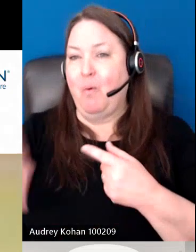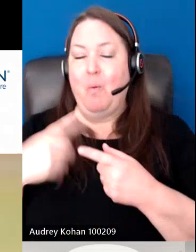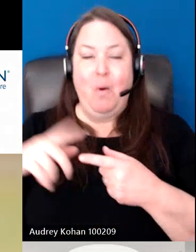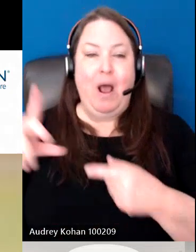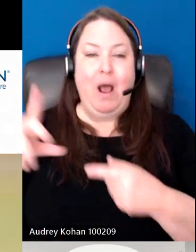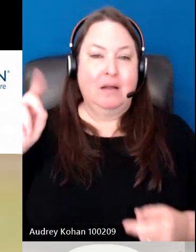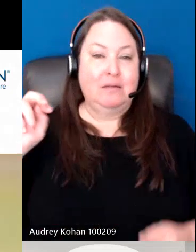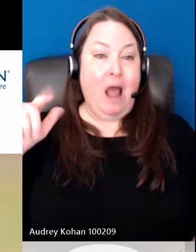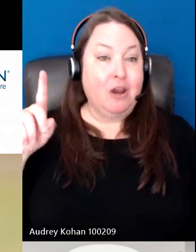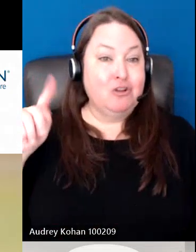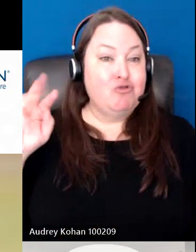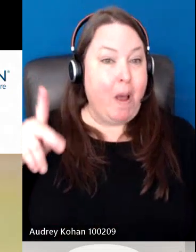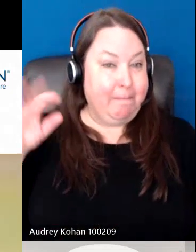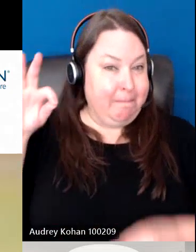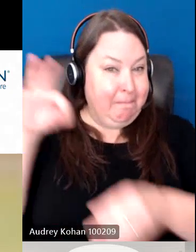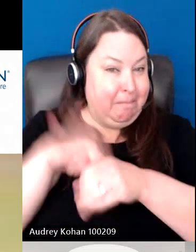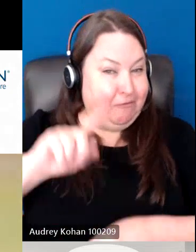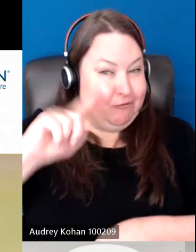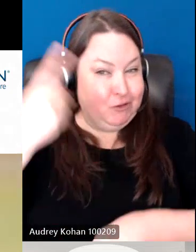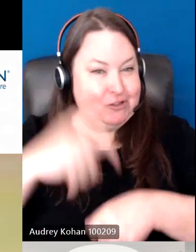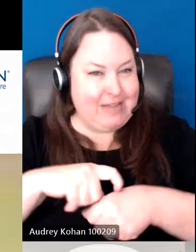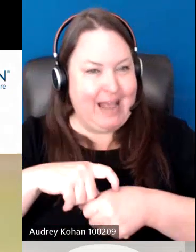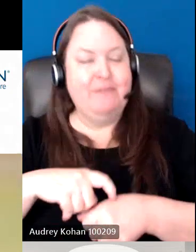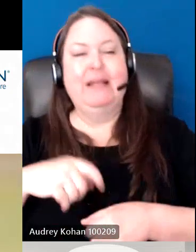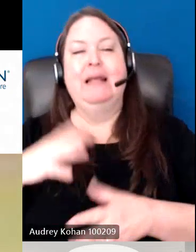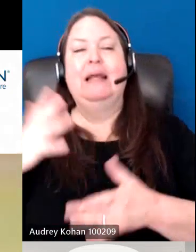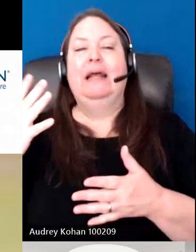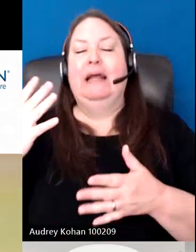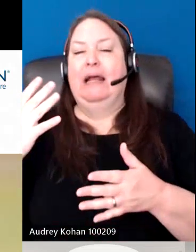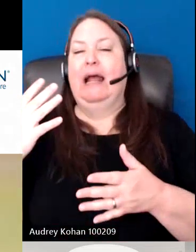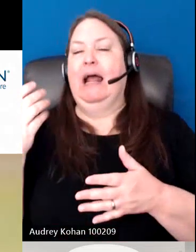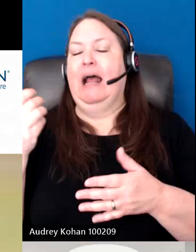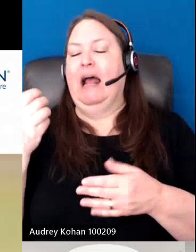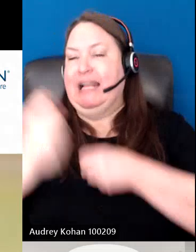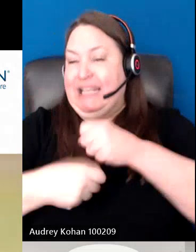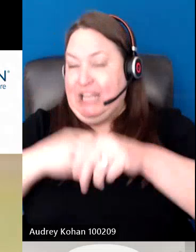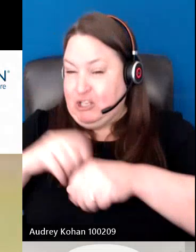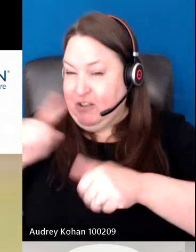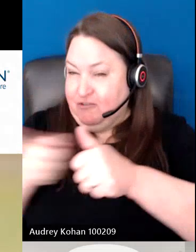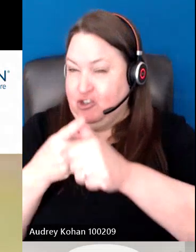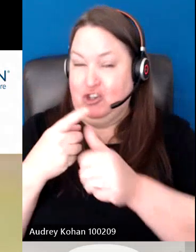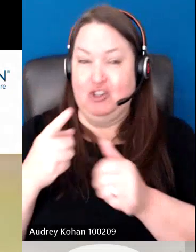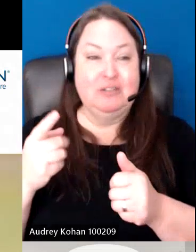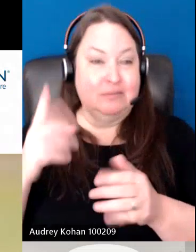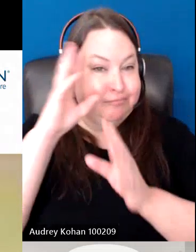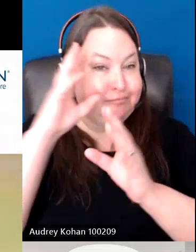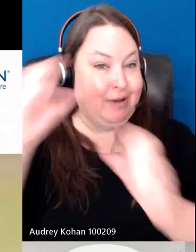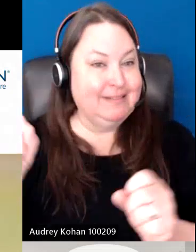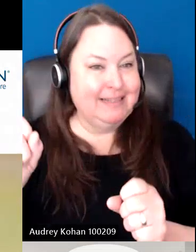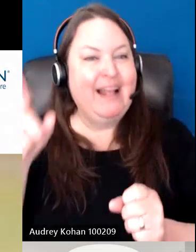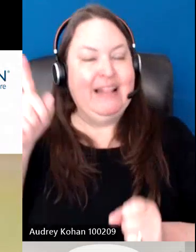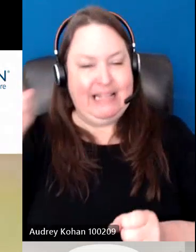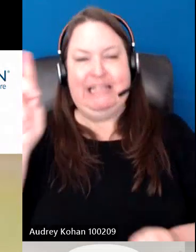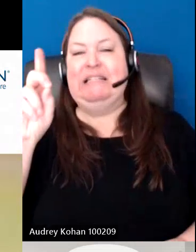first time years into his first Administration uh the the administration did in fact go through